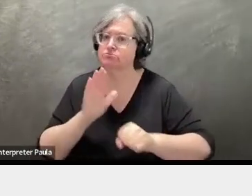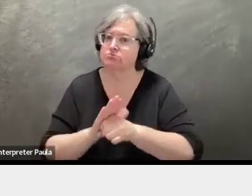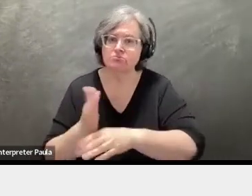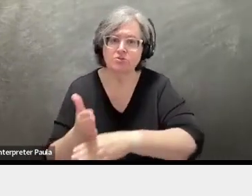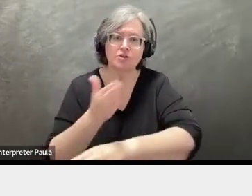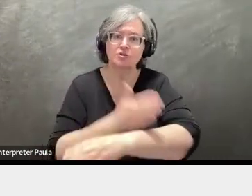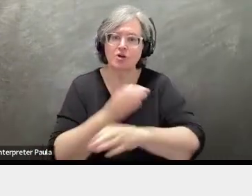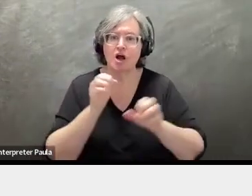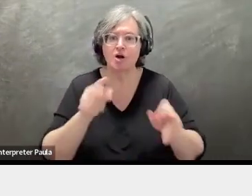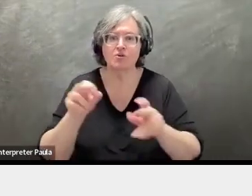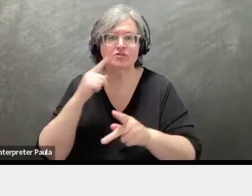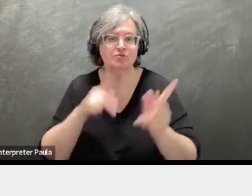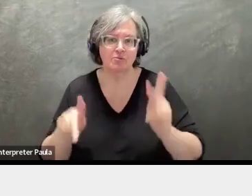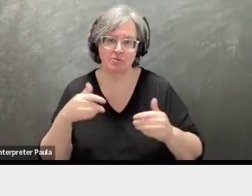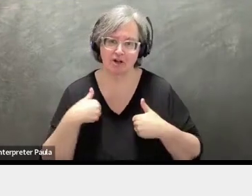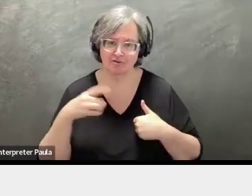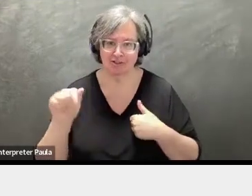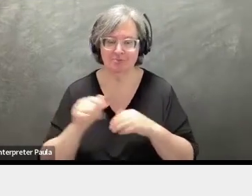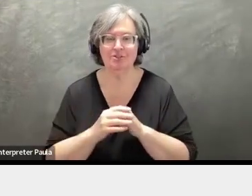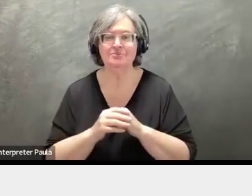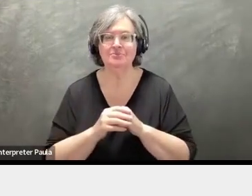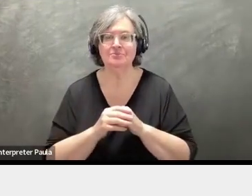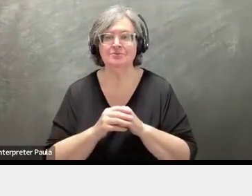opportunities for people with disabilities to lead full lives